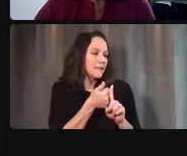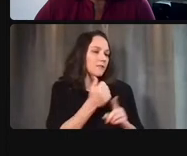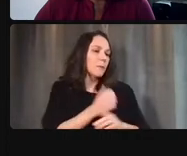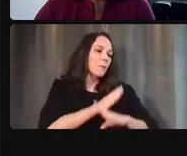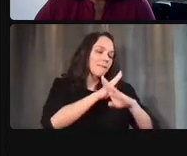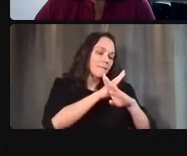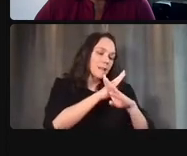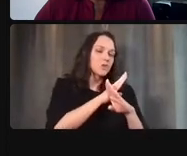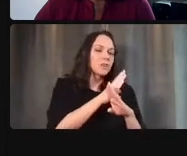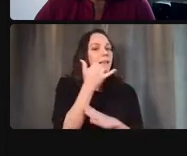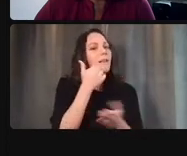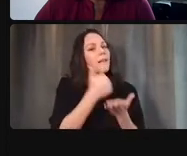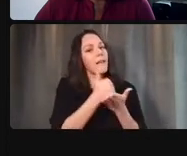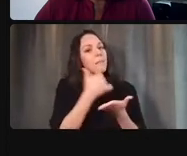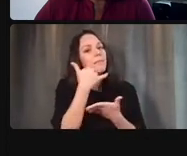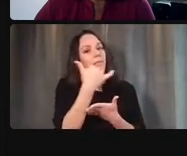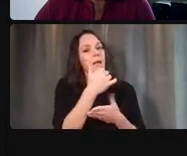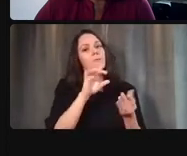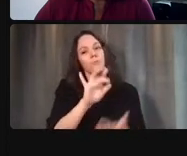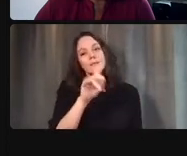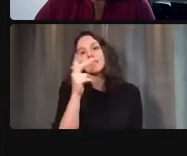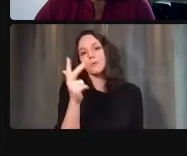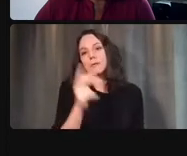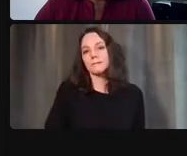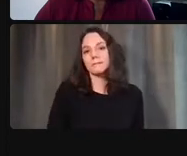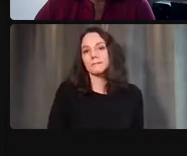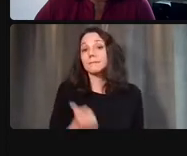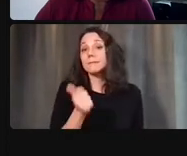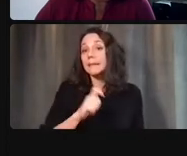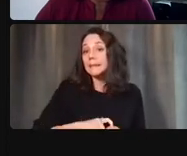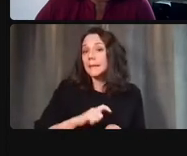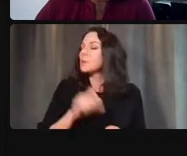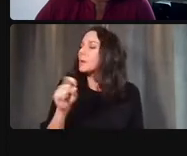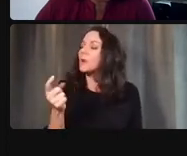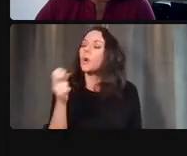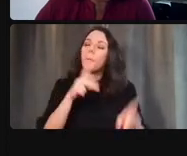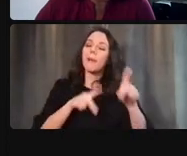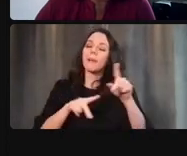Pressing zero at any time will take you back to the main menu. Thank you for calling.